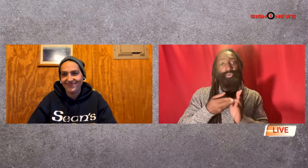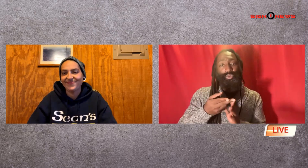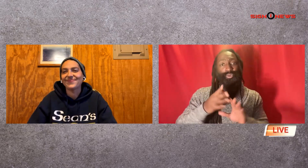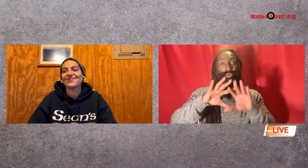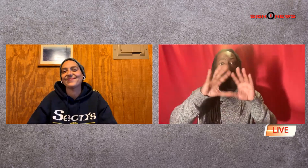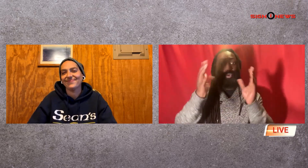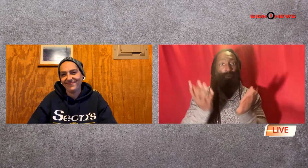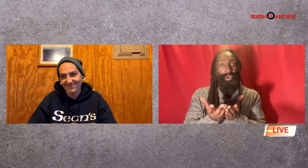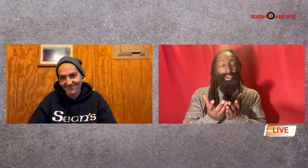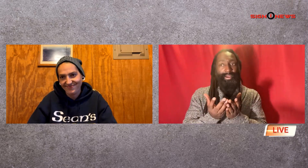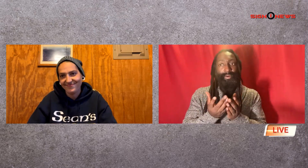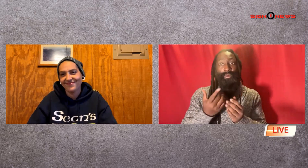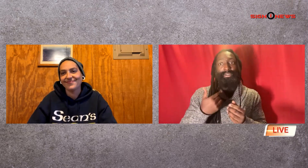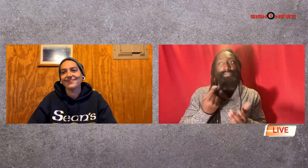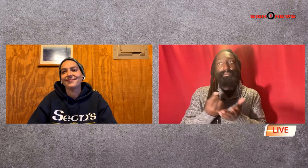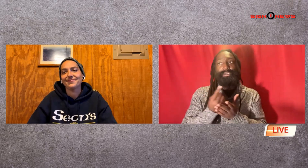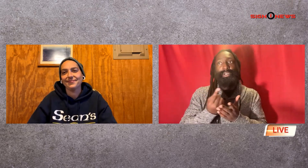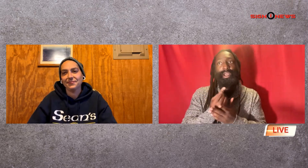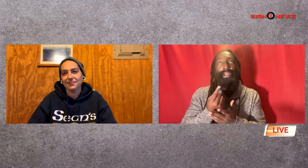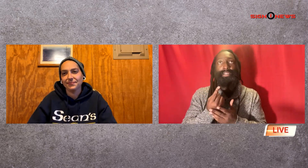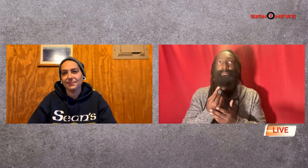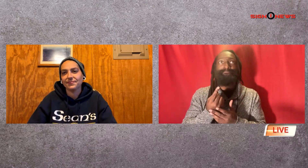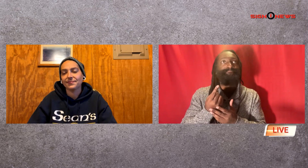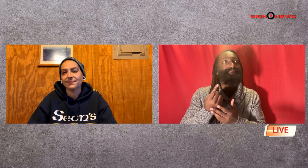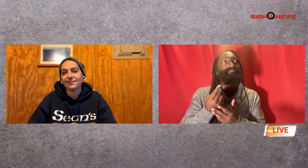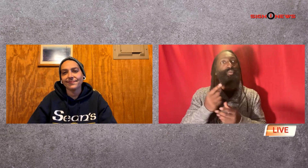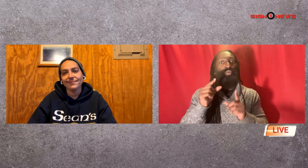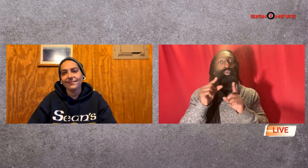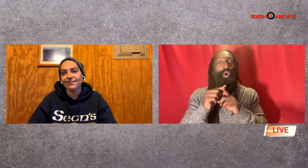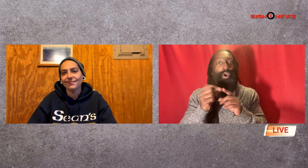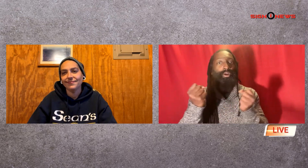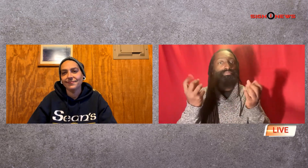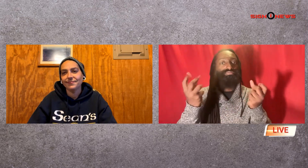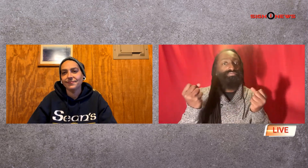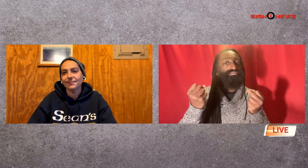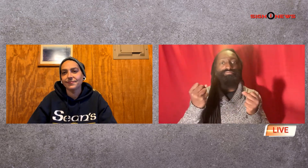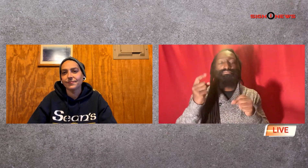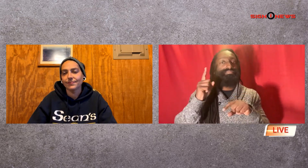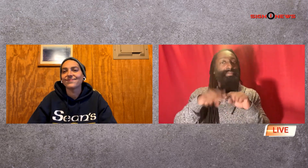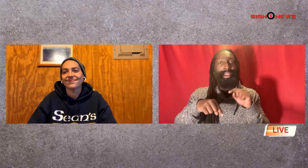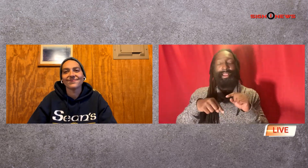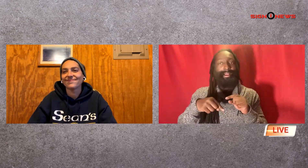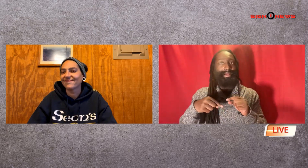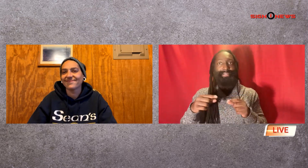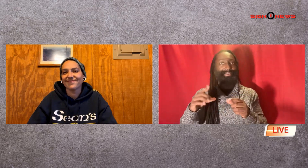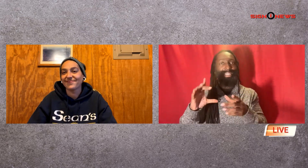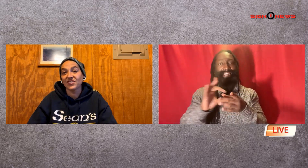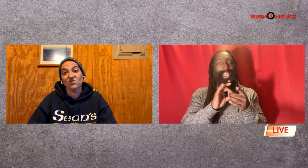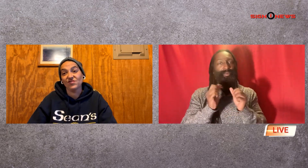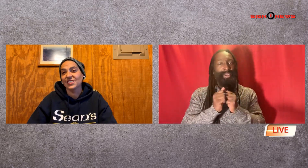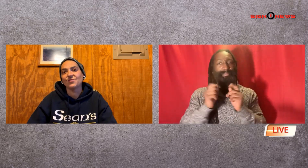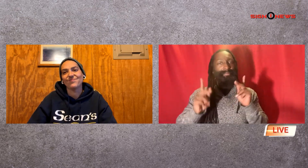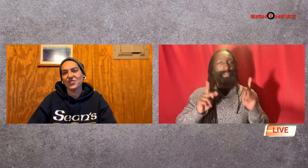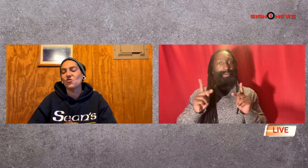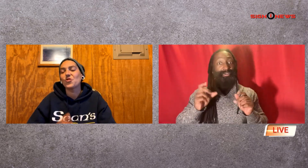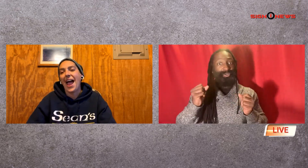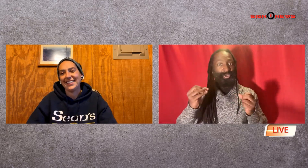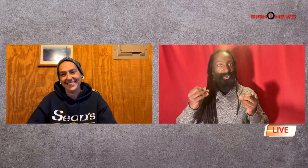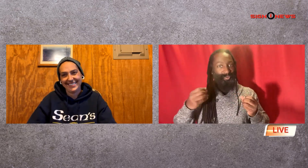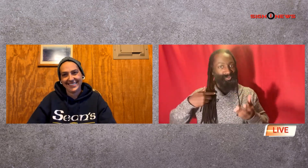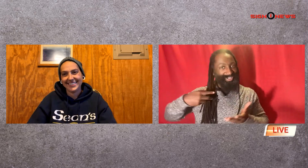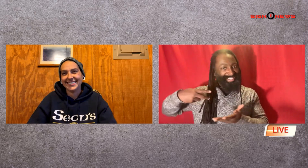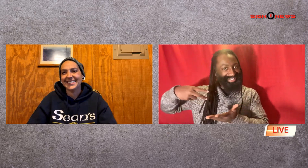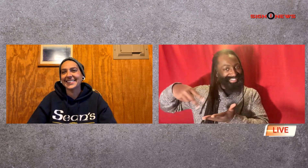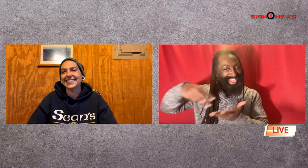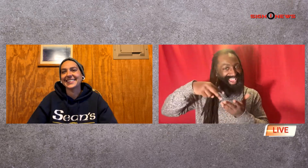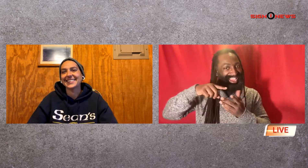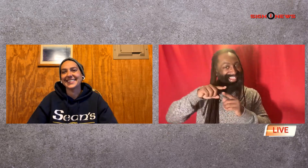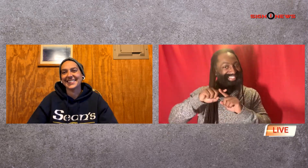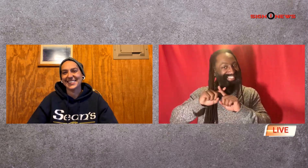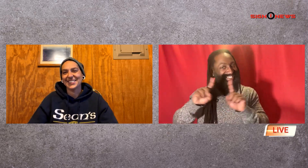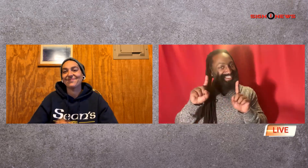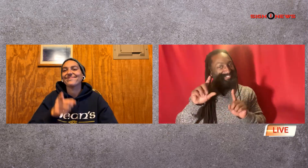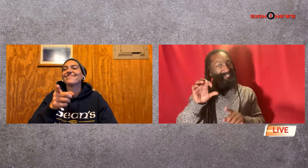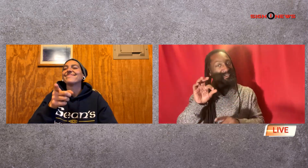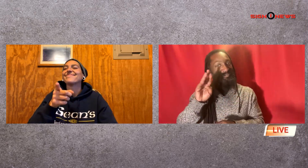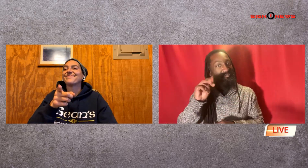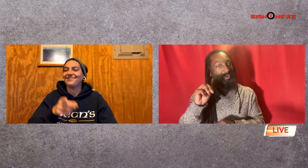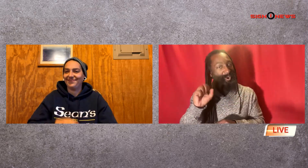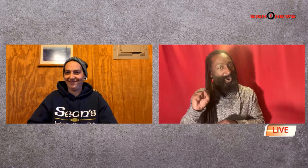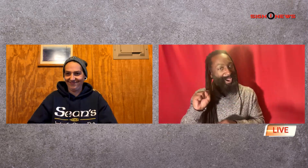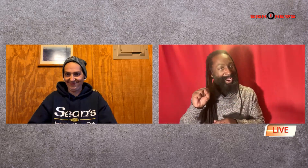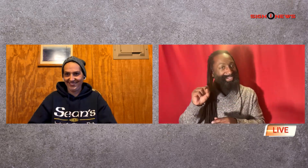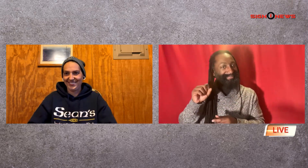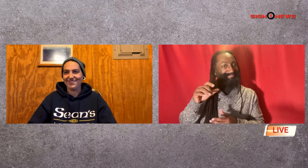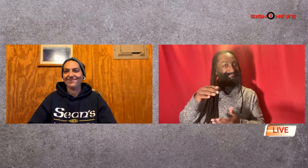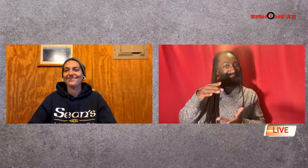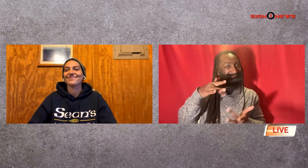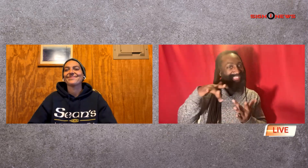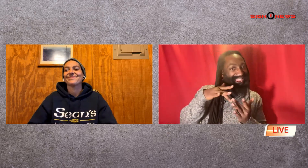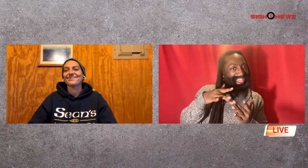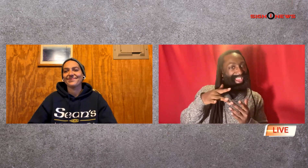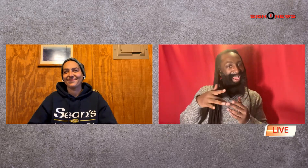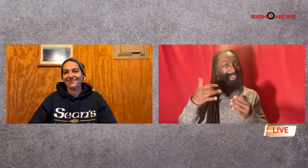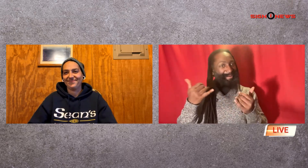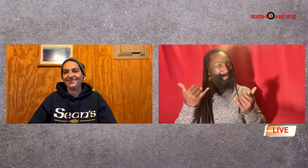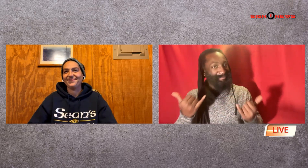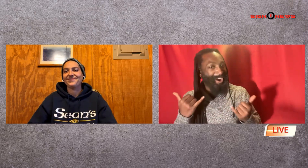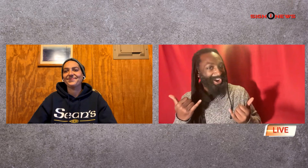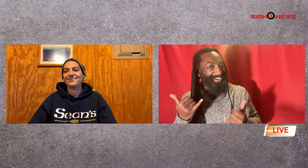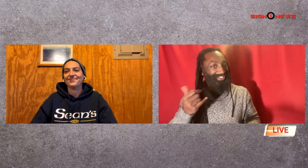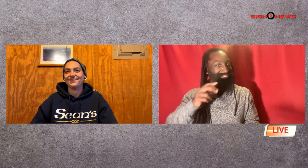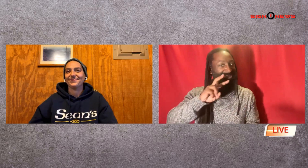with the world sometimes words don't connect with people but dancing is different ballet